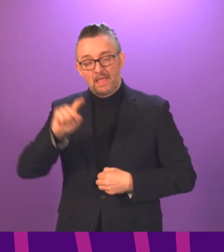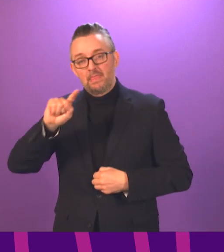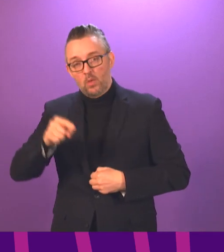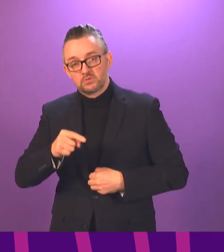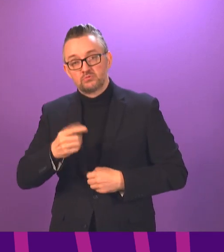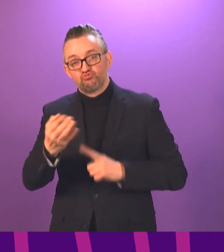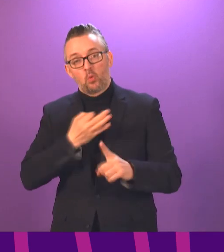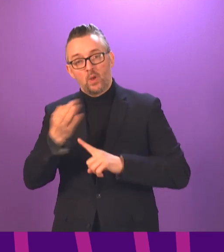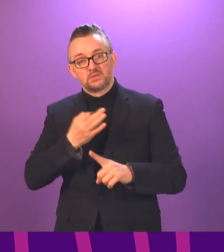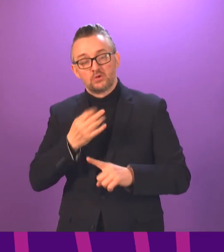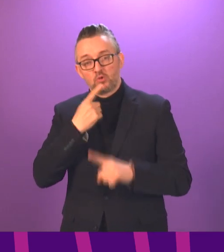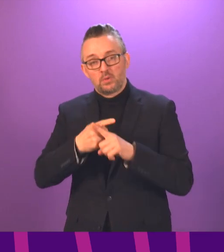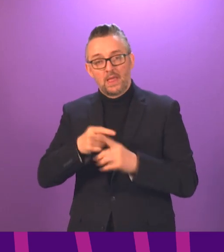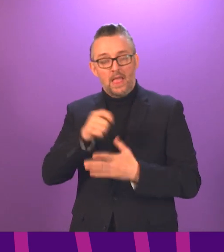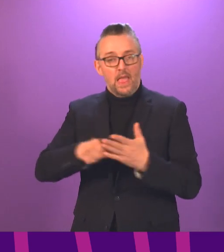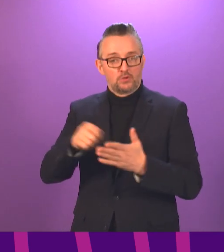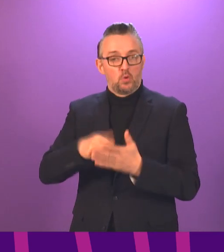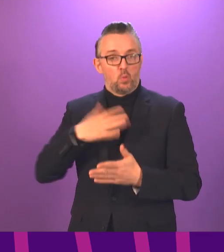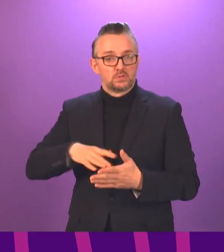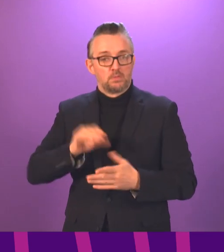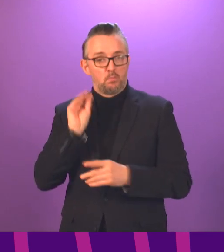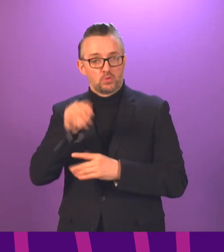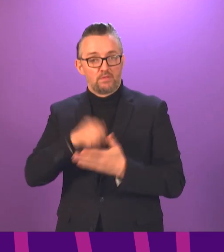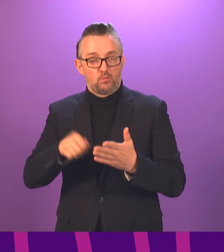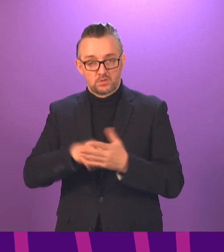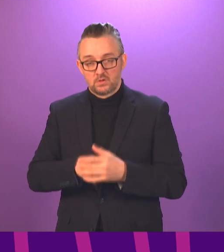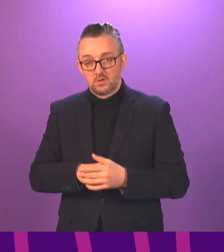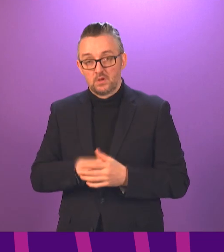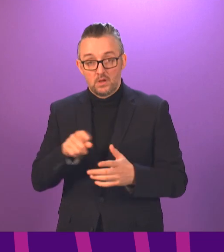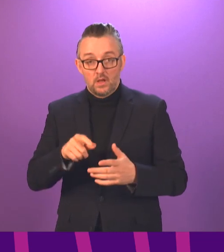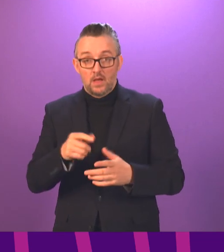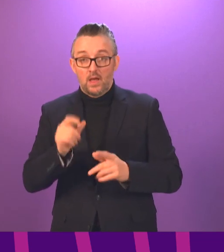vote application forms from electors. Completed application forms are now being returned and